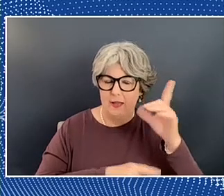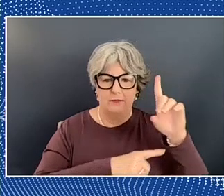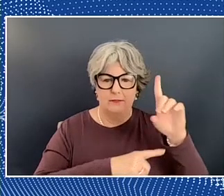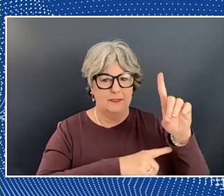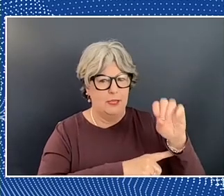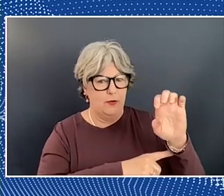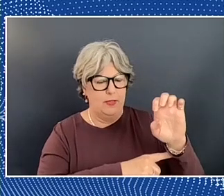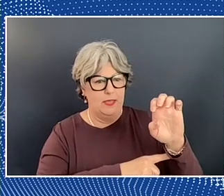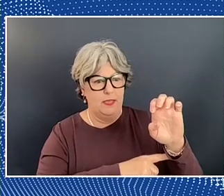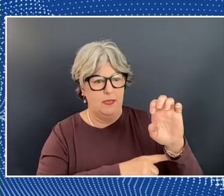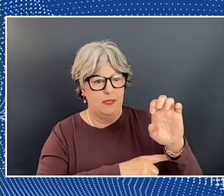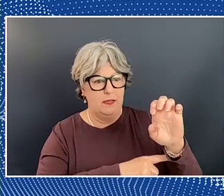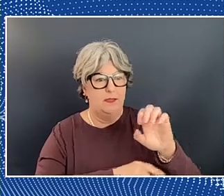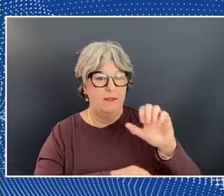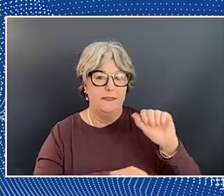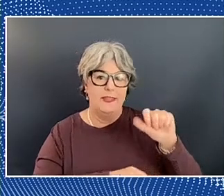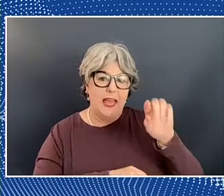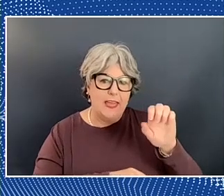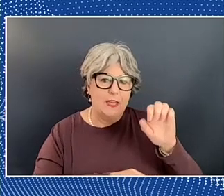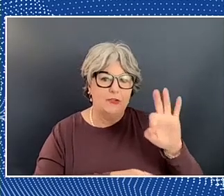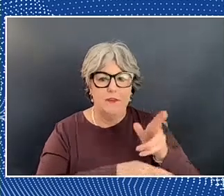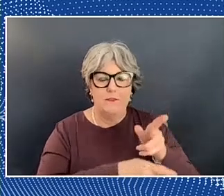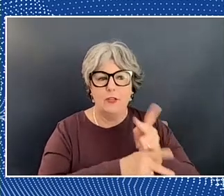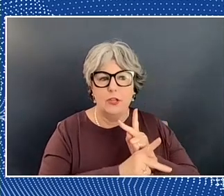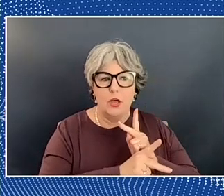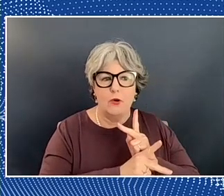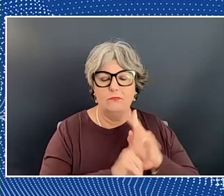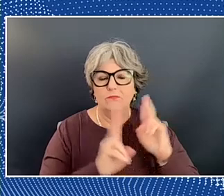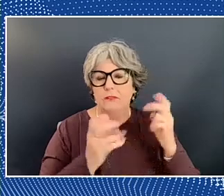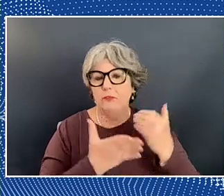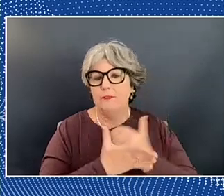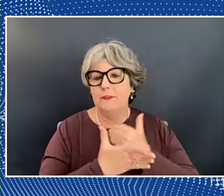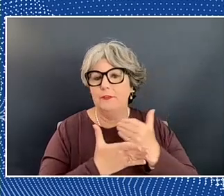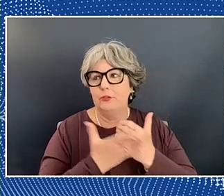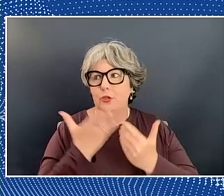of the loan under this new proposed hardship proposal.